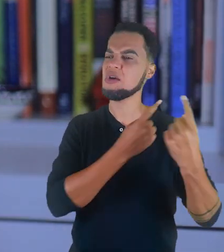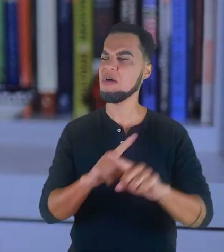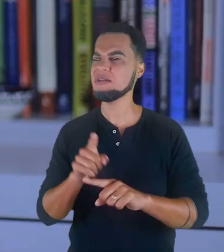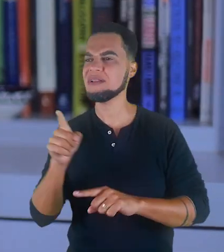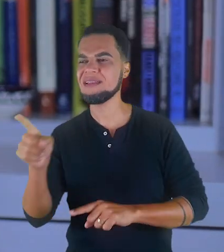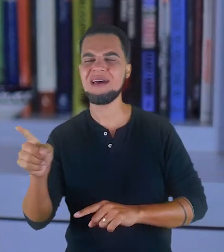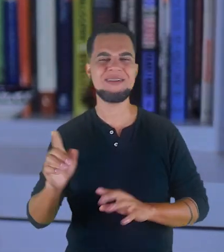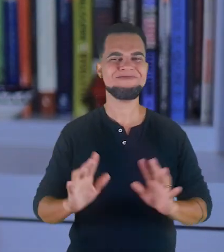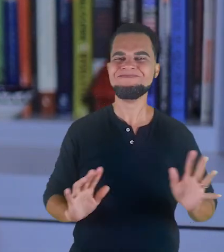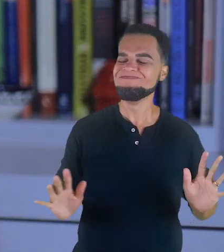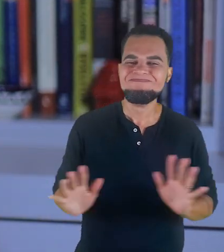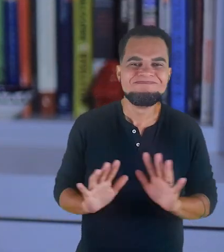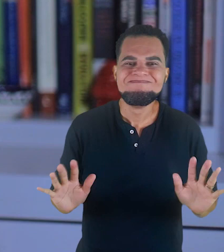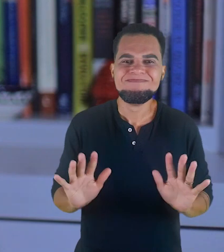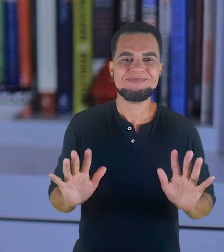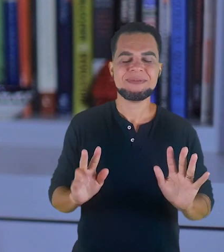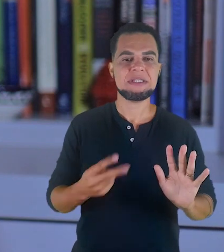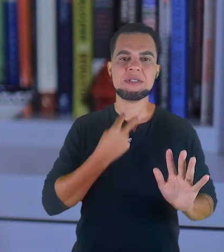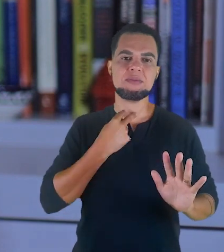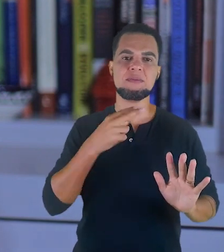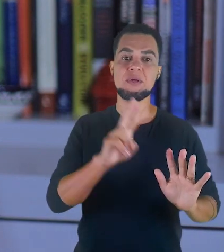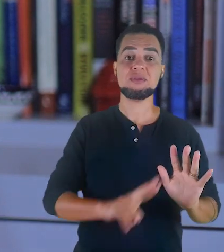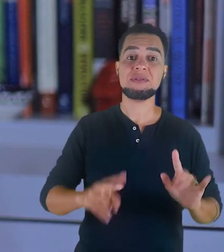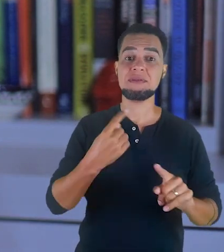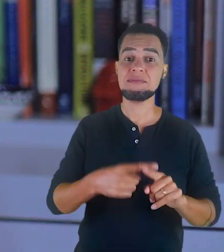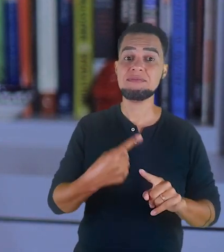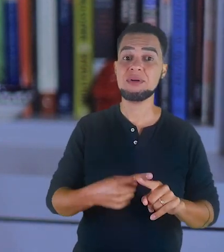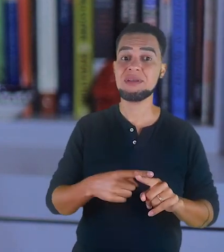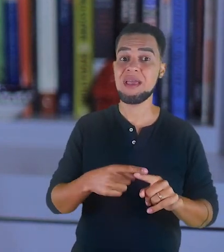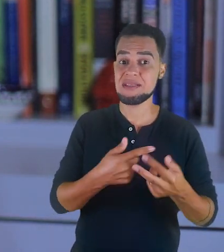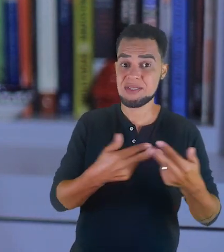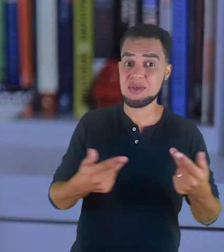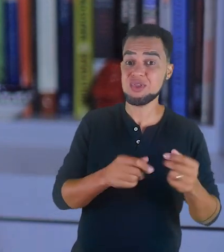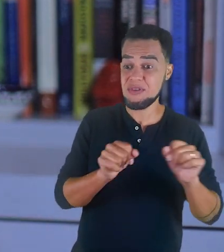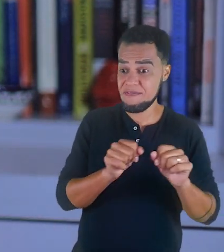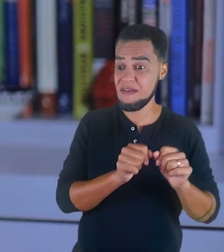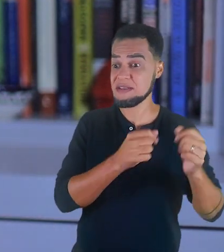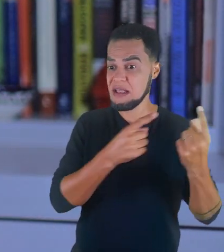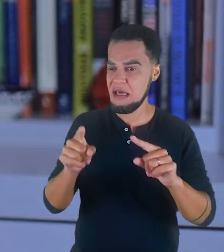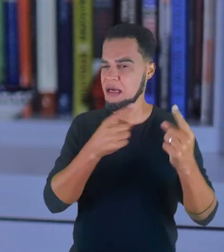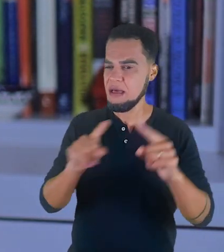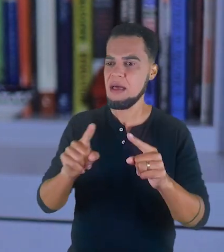because these things will eventually backfire.